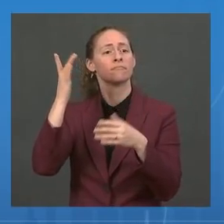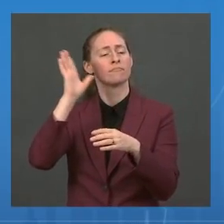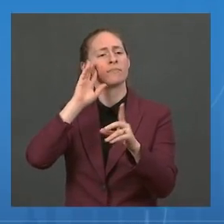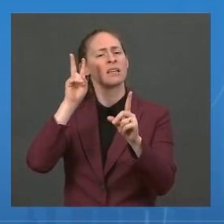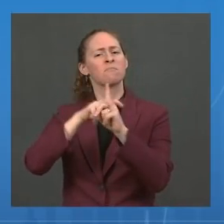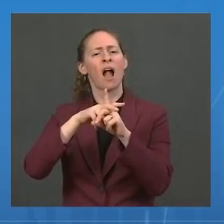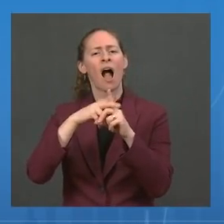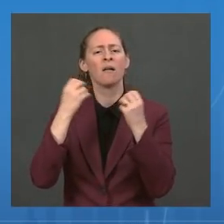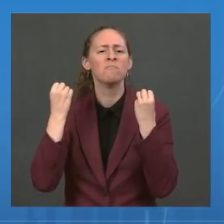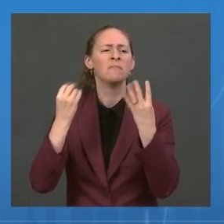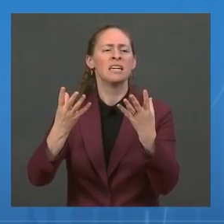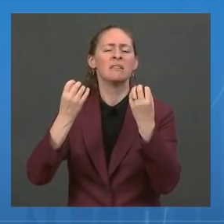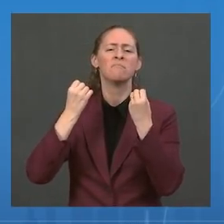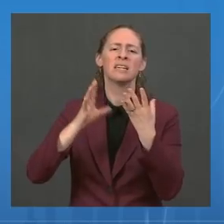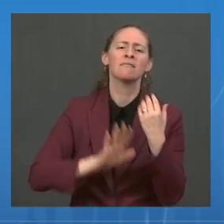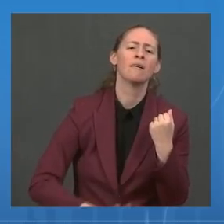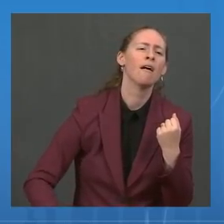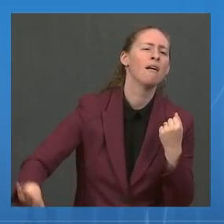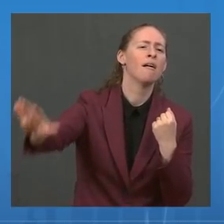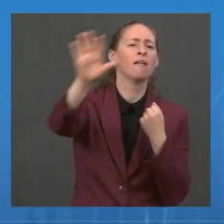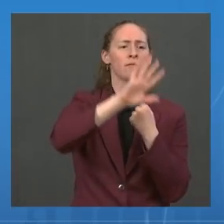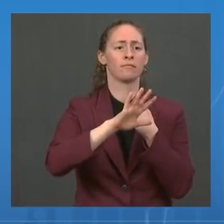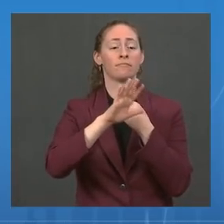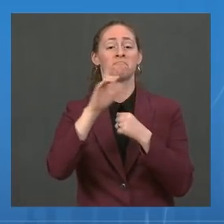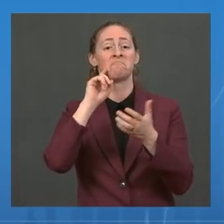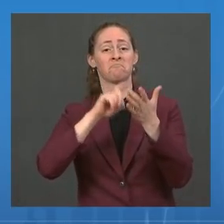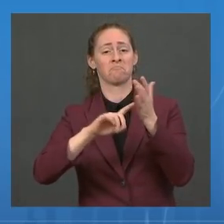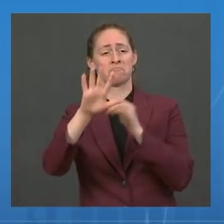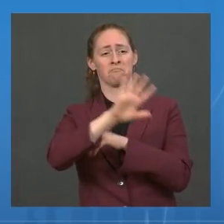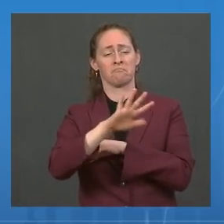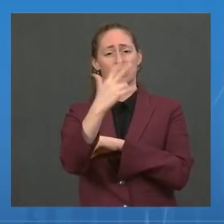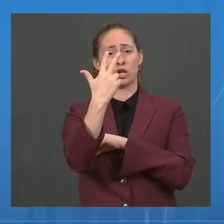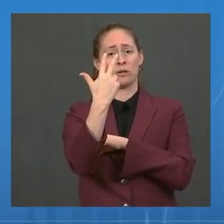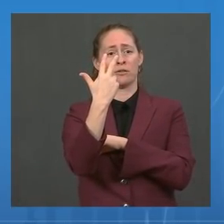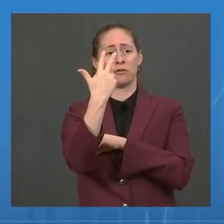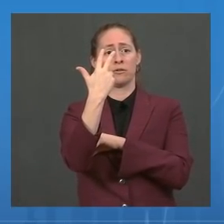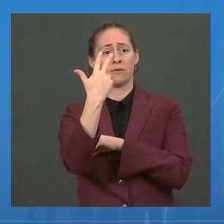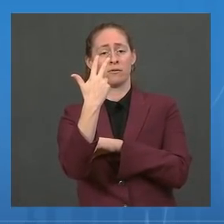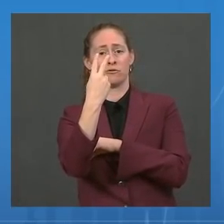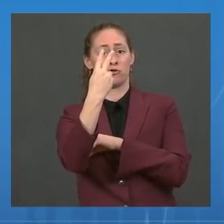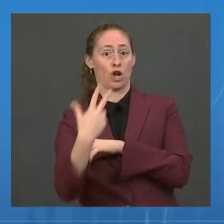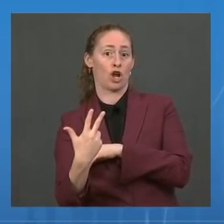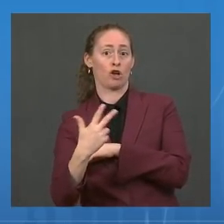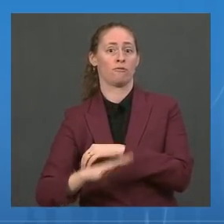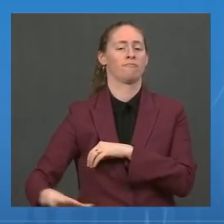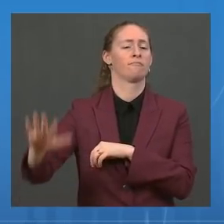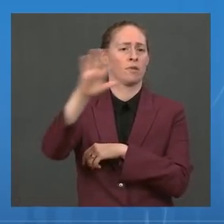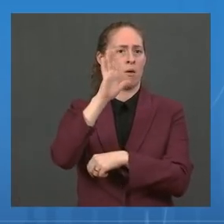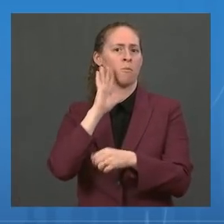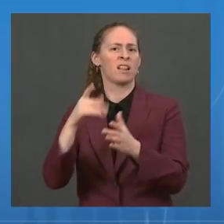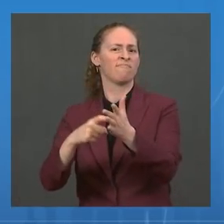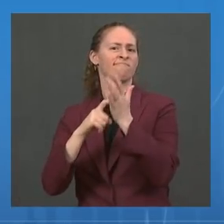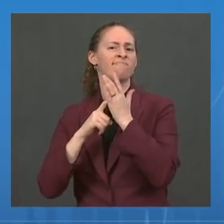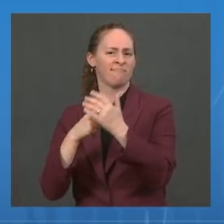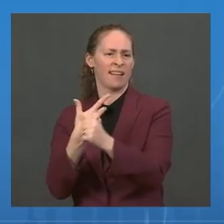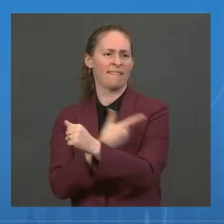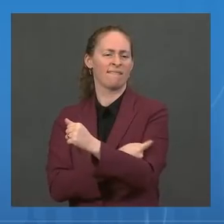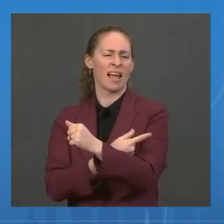That's two thirds of all workers across the country. And as the President has said, employers should act now